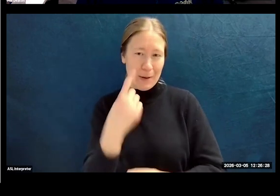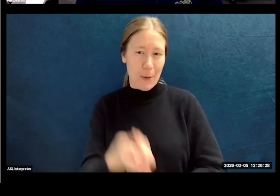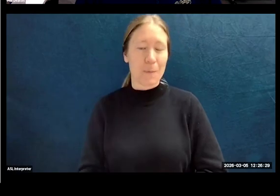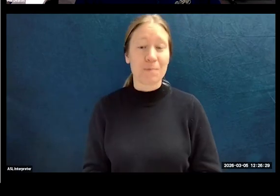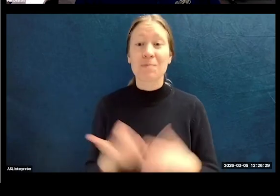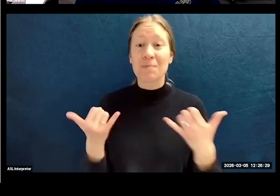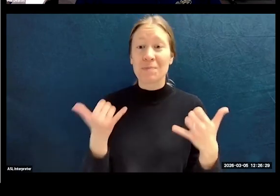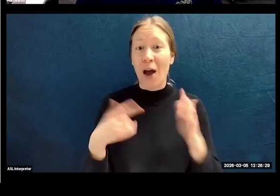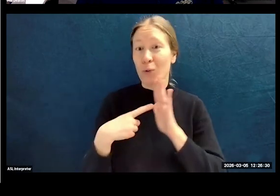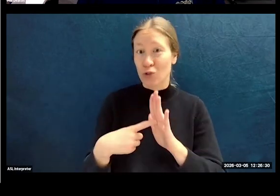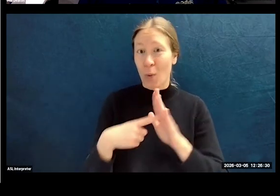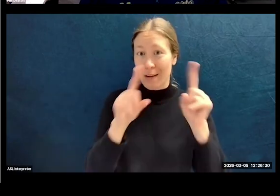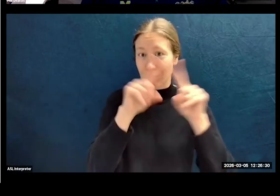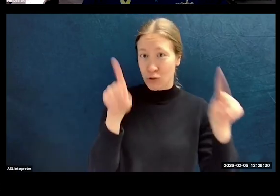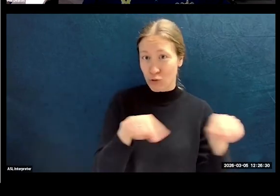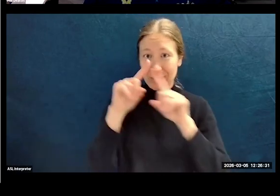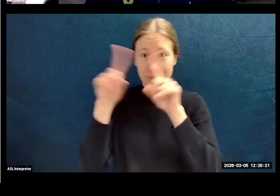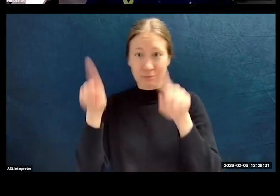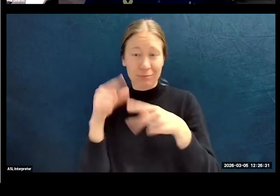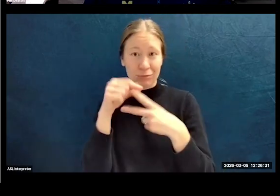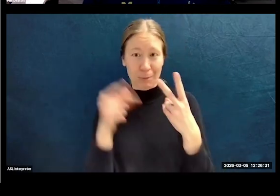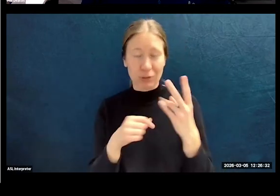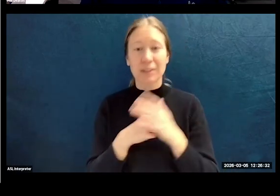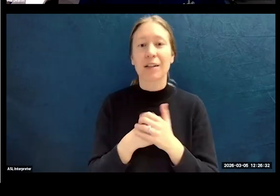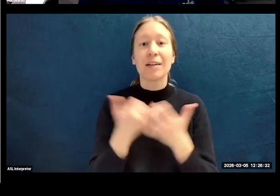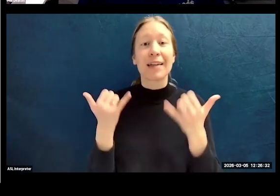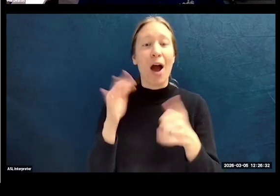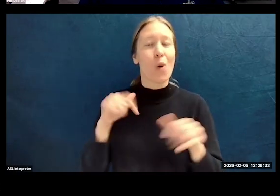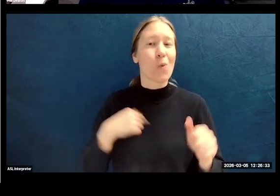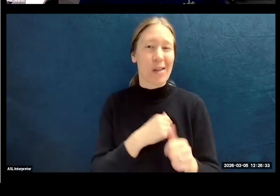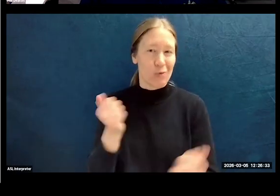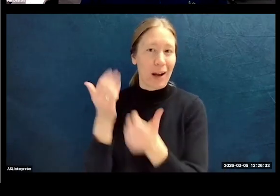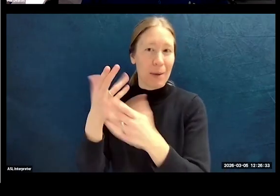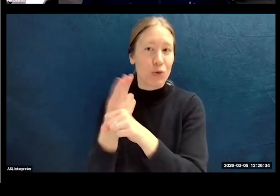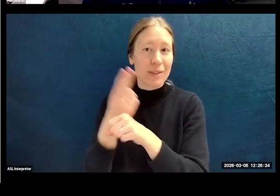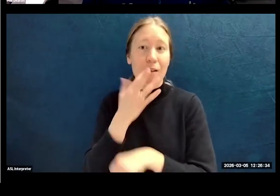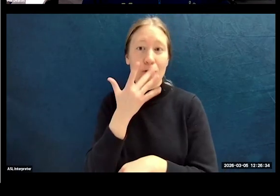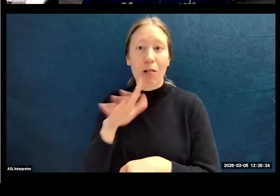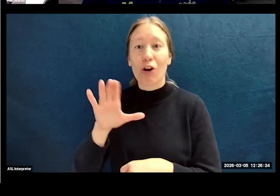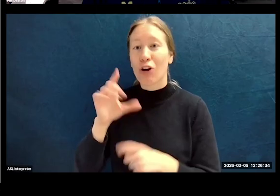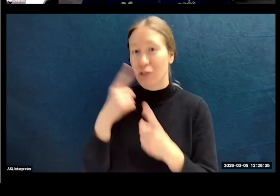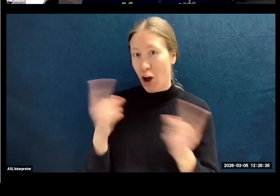to a tool that we recommend, which is the color contrast analyzer. So, the first screenshot on the left demonstrates